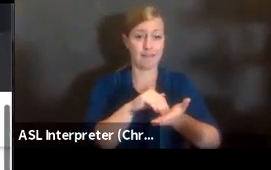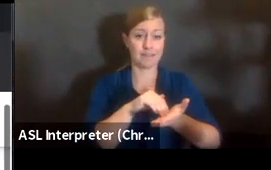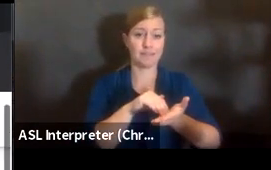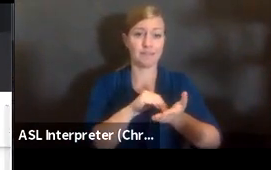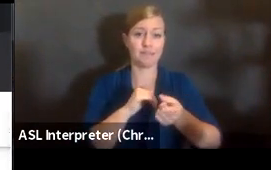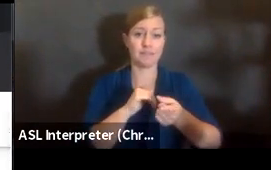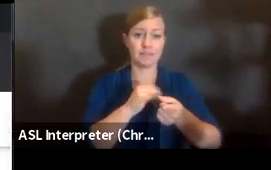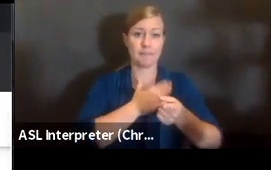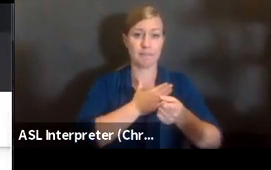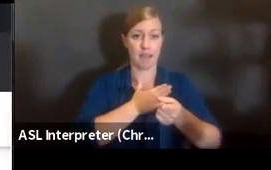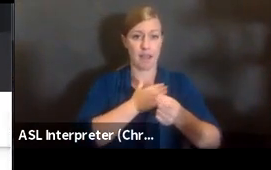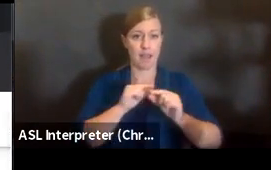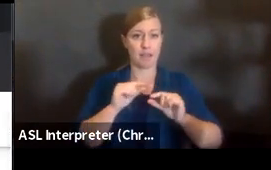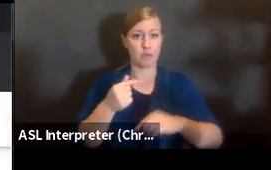Katherine Livick - ESD 112: Google Classroom teacher view.